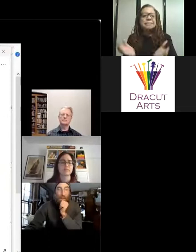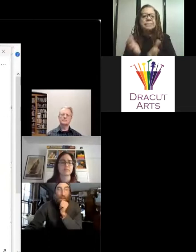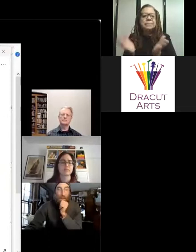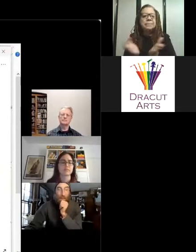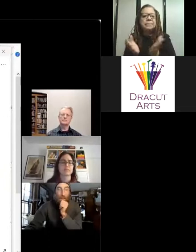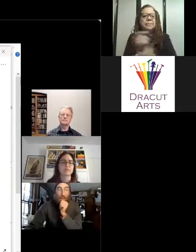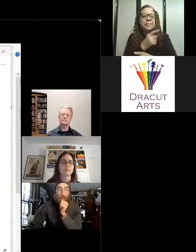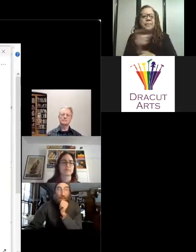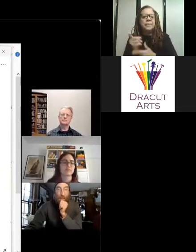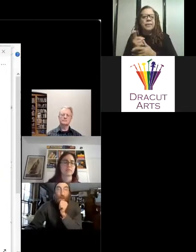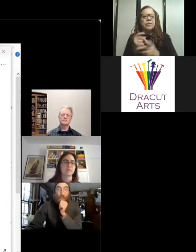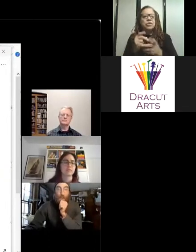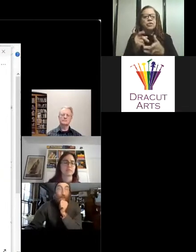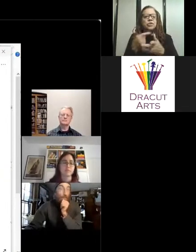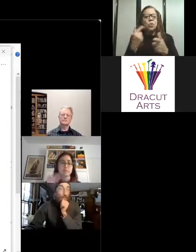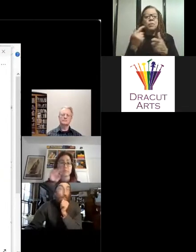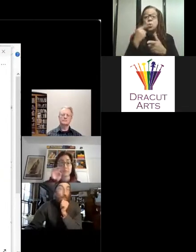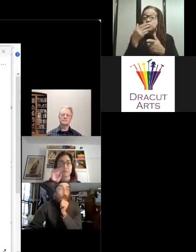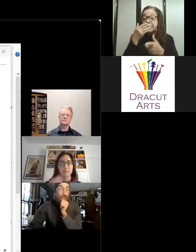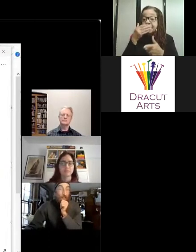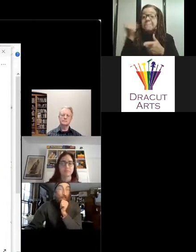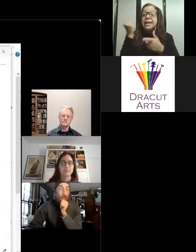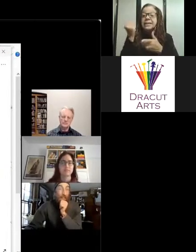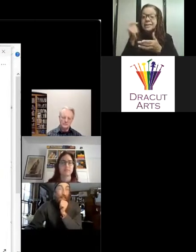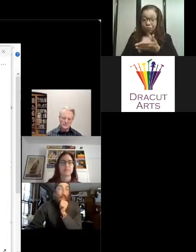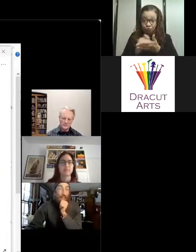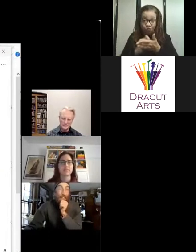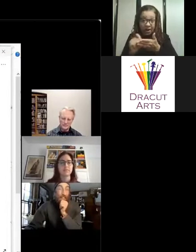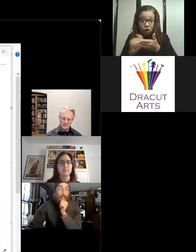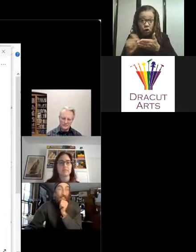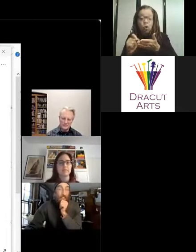So, the one who gains greatest proficiency wins a gold pen and case,